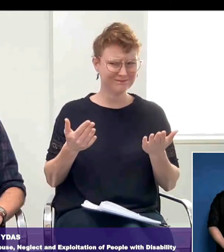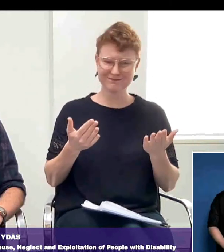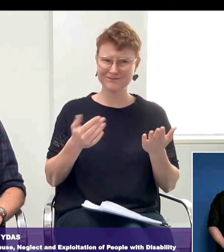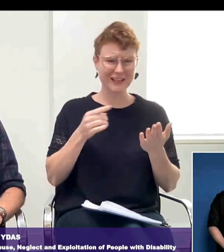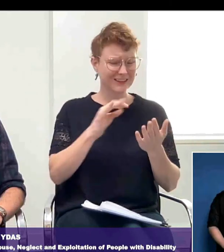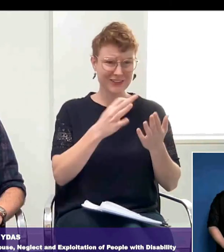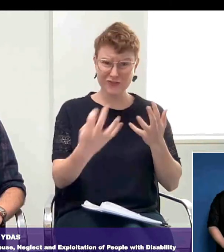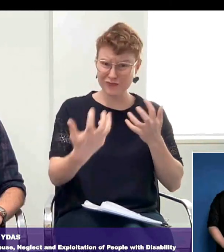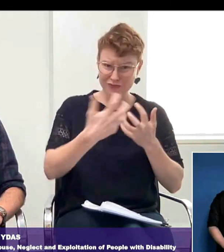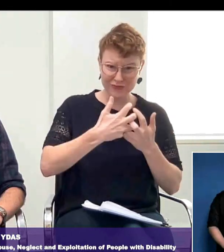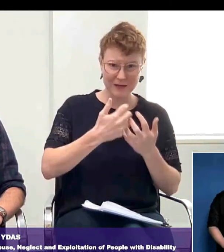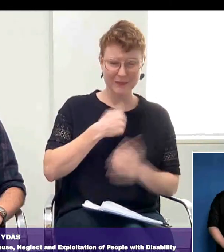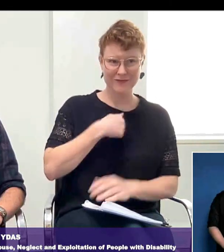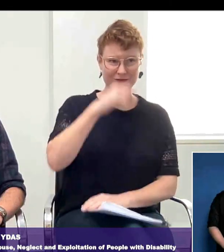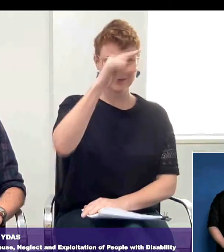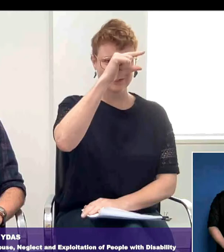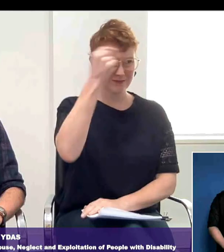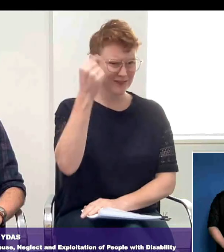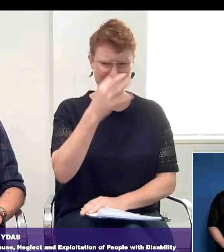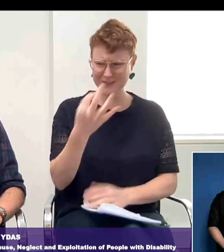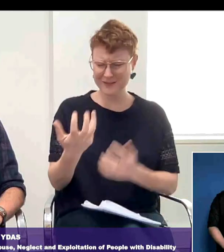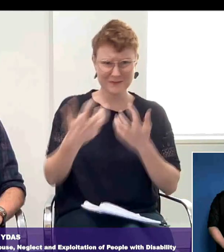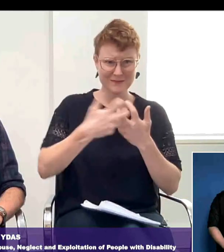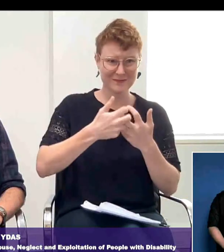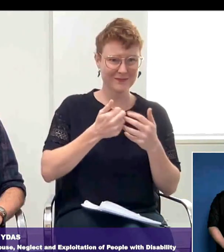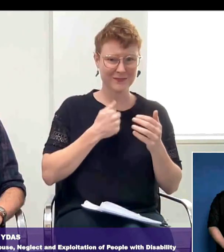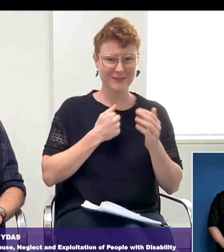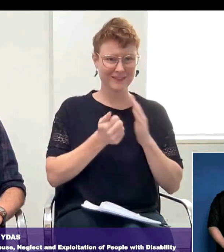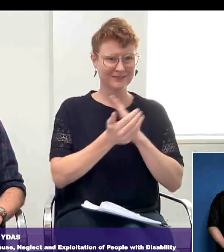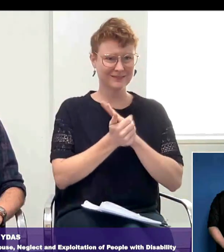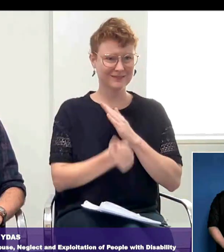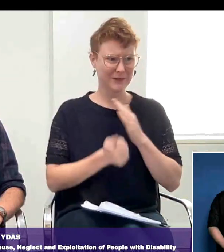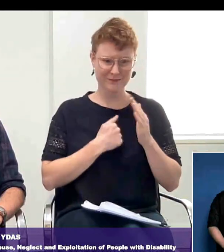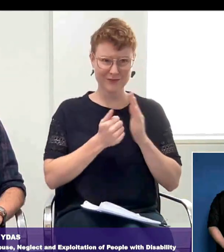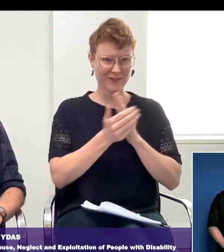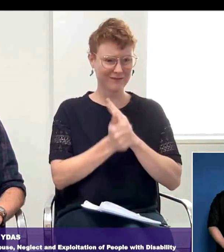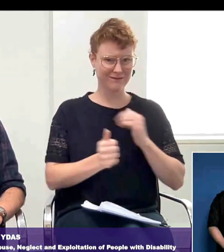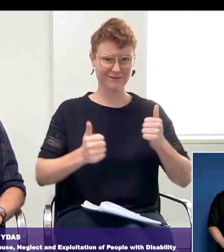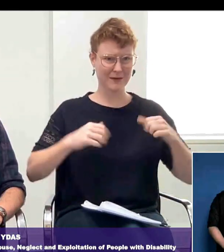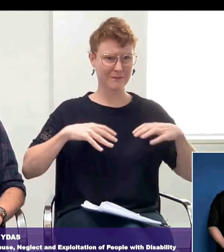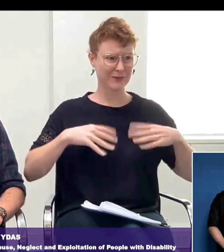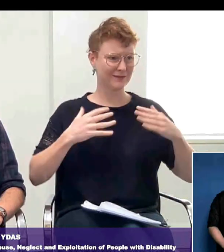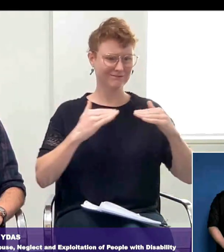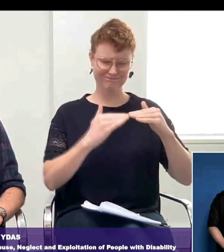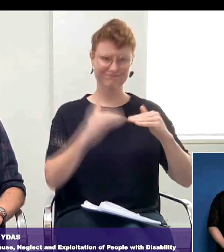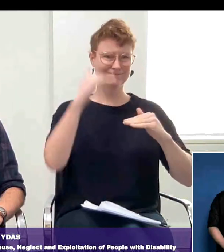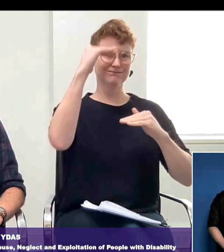happen at this job. However, I knew that it was not suitable to my goals and not suitable to the skill set that I had.